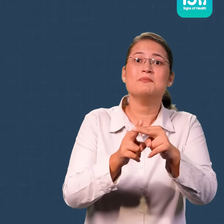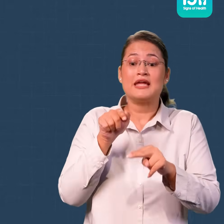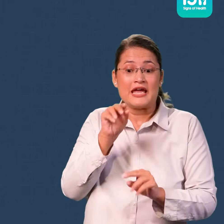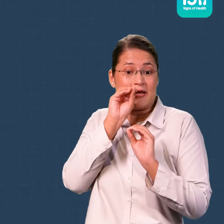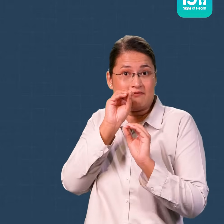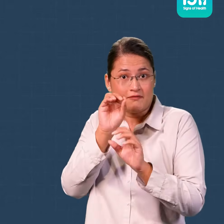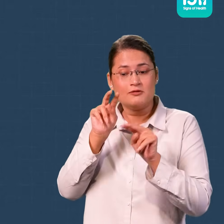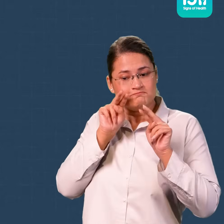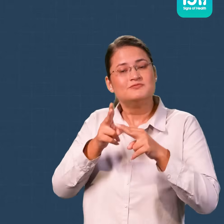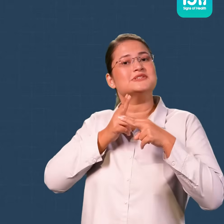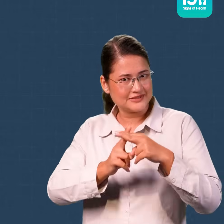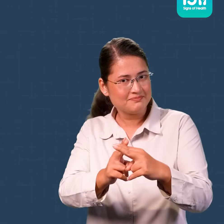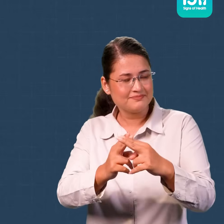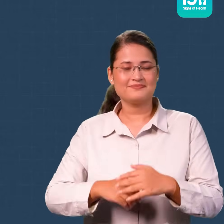Stay informed.